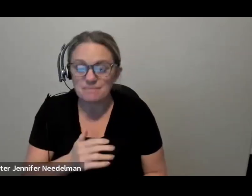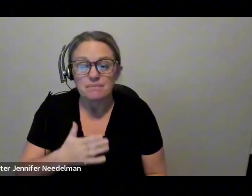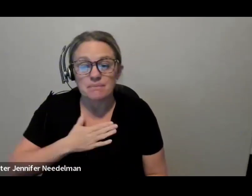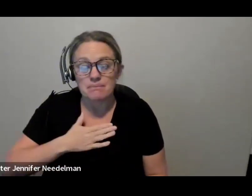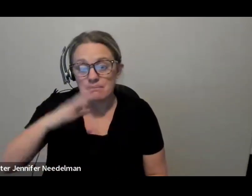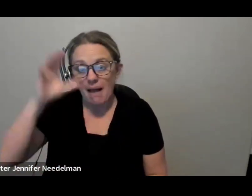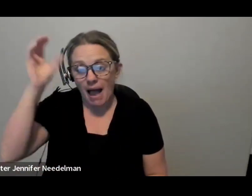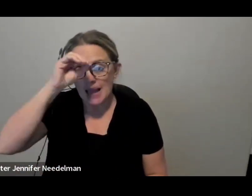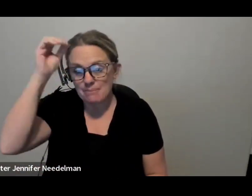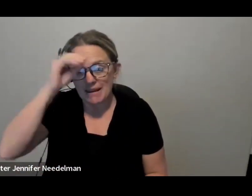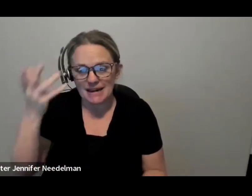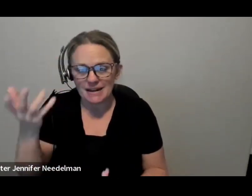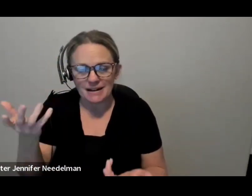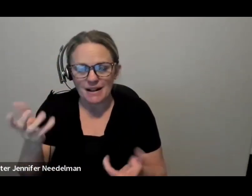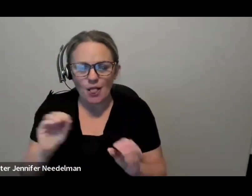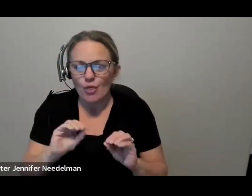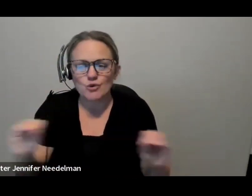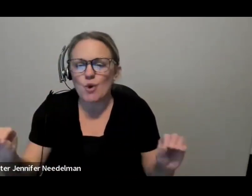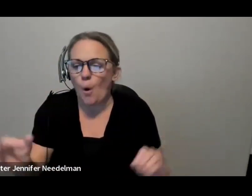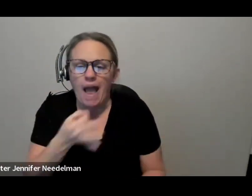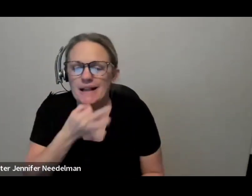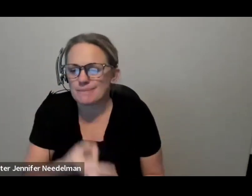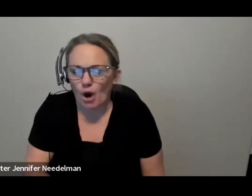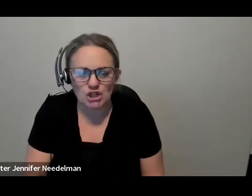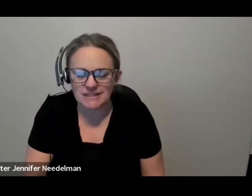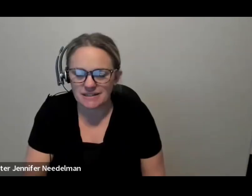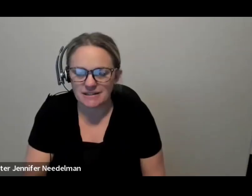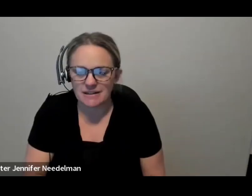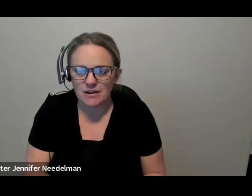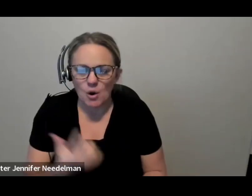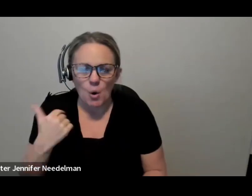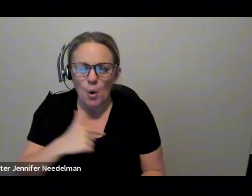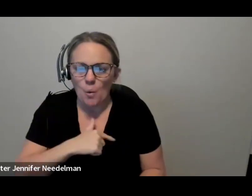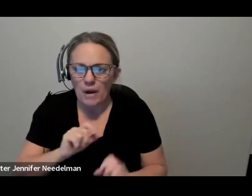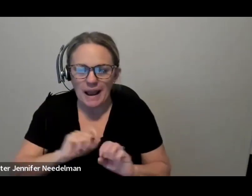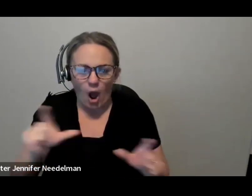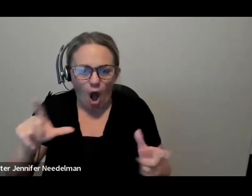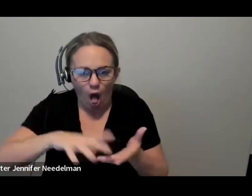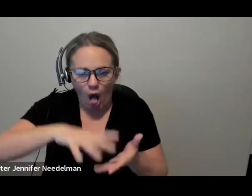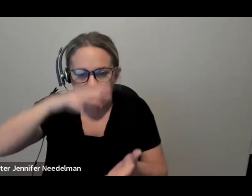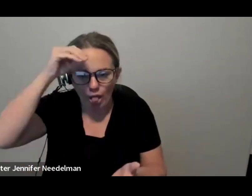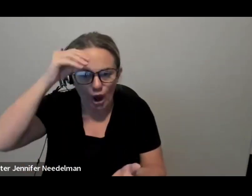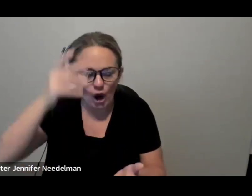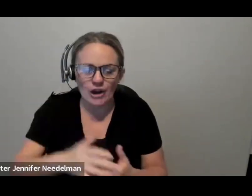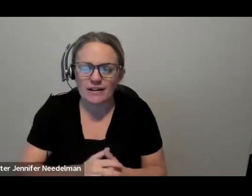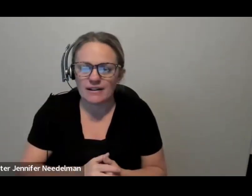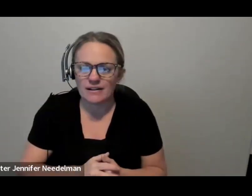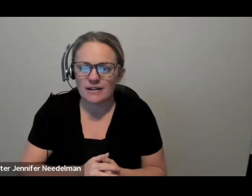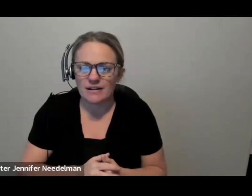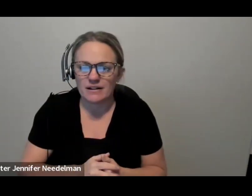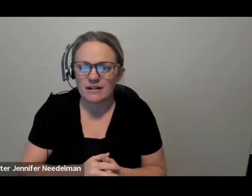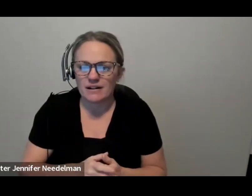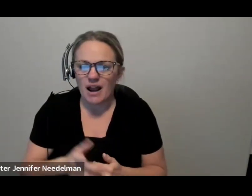There is no expert, okay? We are all learning. Like I, by no means can I claim to say yes, I'm the accessibility expert.